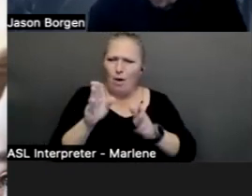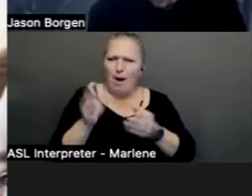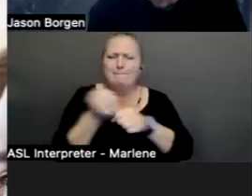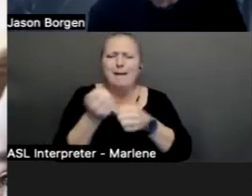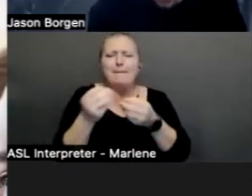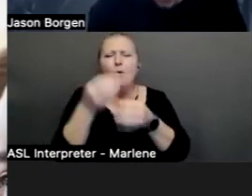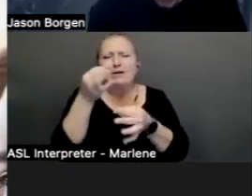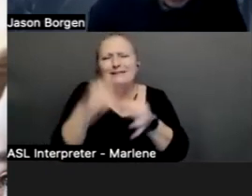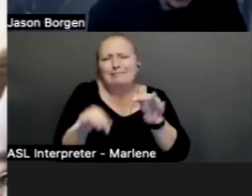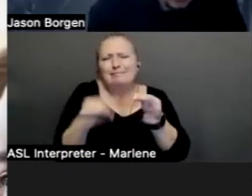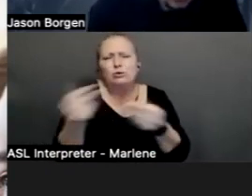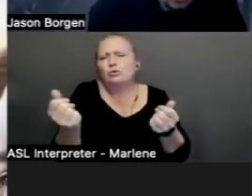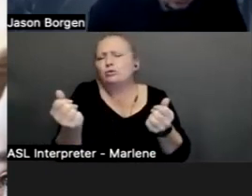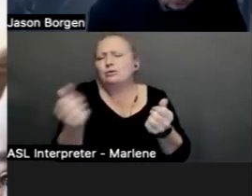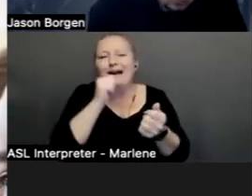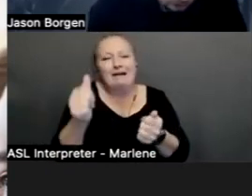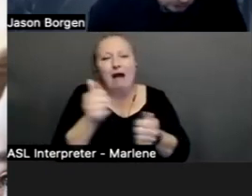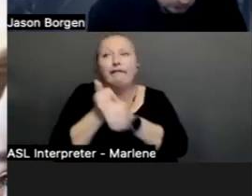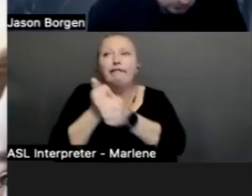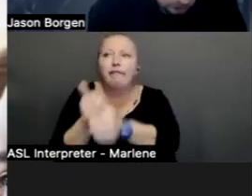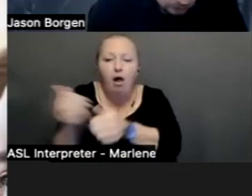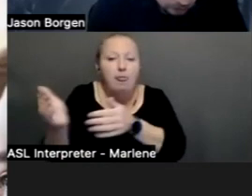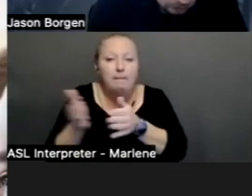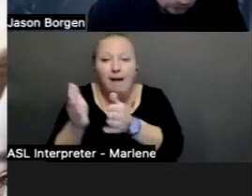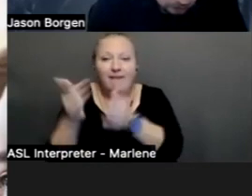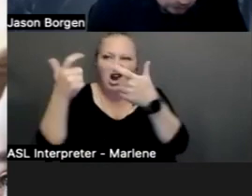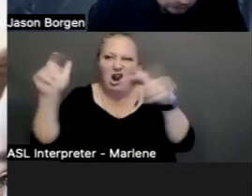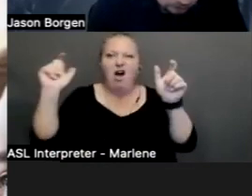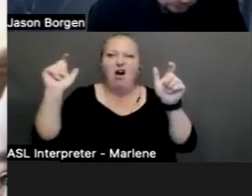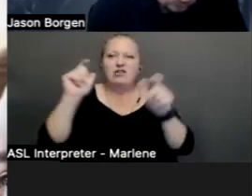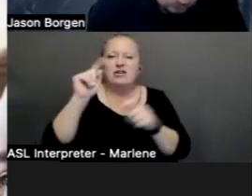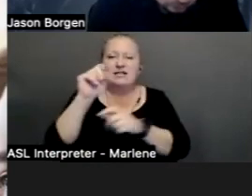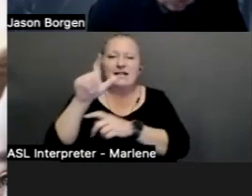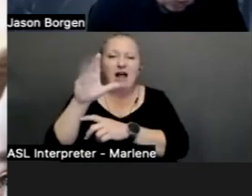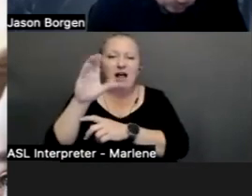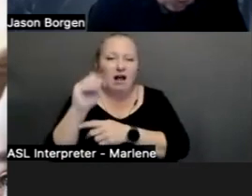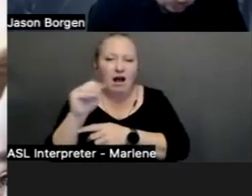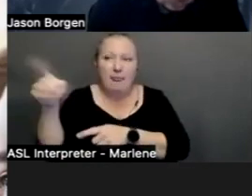solution set. Not follow the path of the larger telecoms that is actually making it harder for us